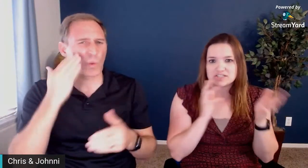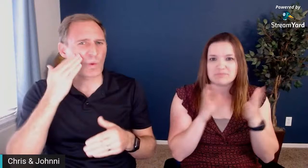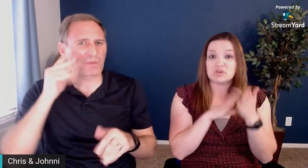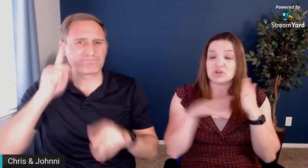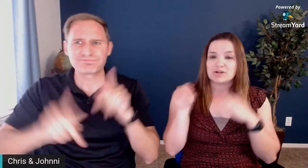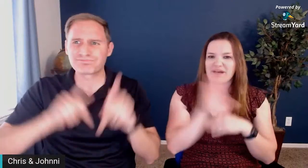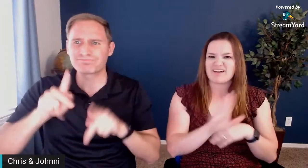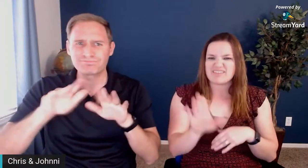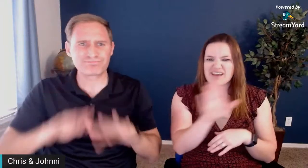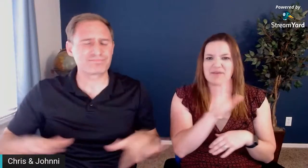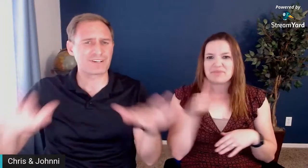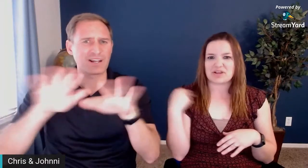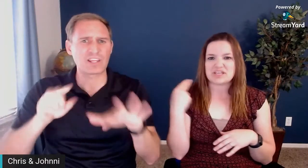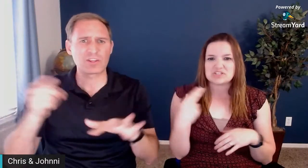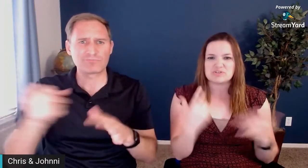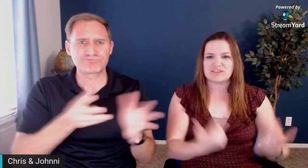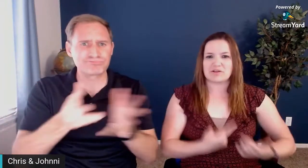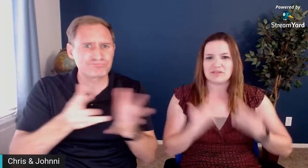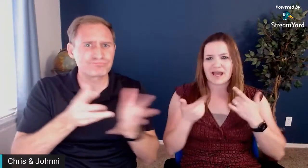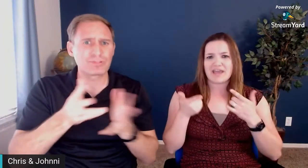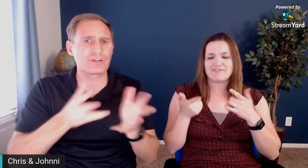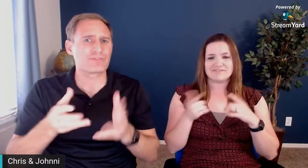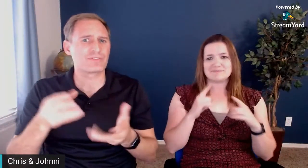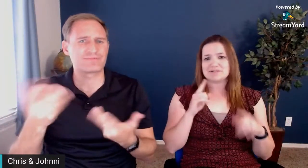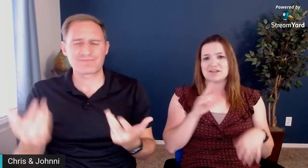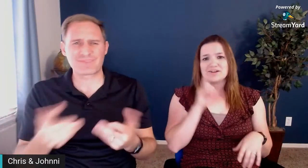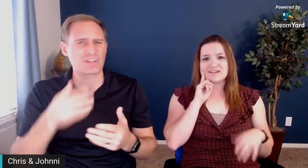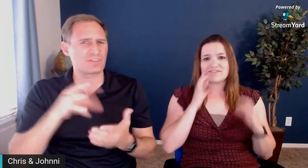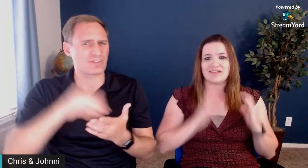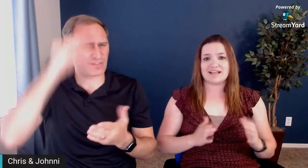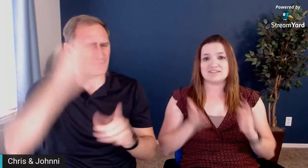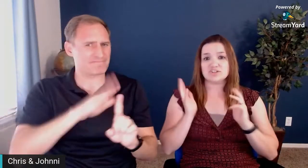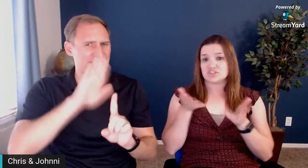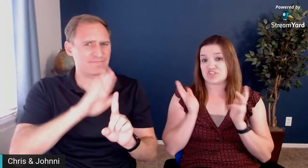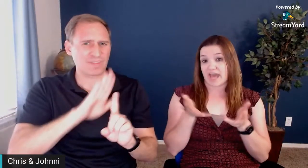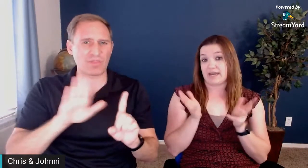them you learn about them their history their life especially our deaf clients they'll just chat it